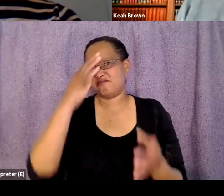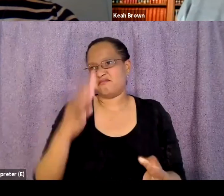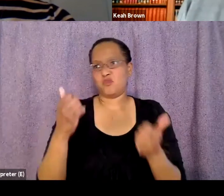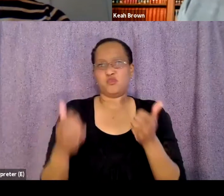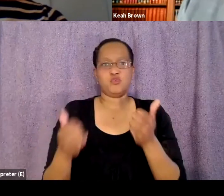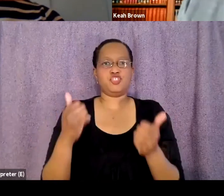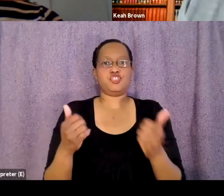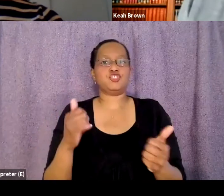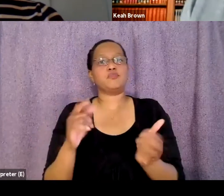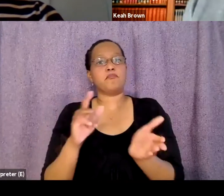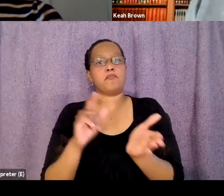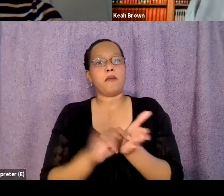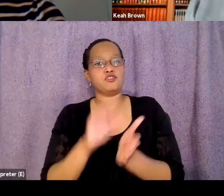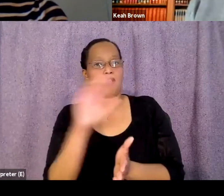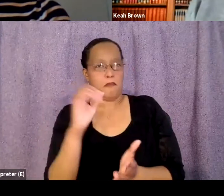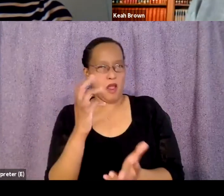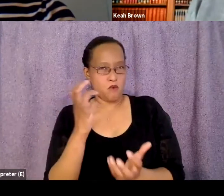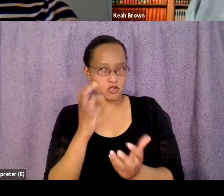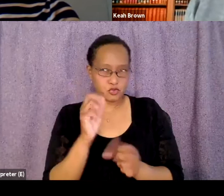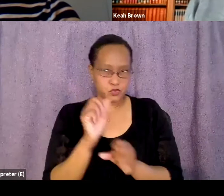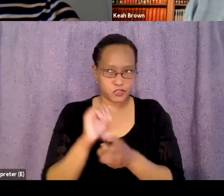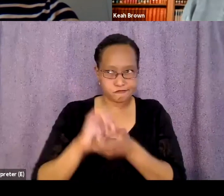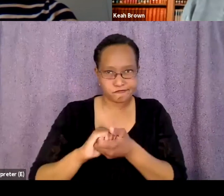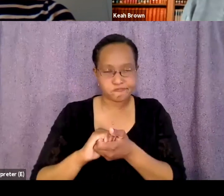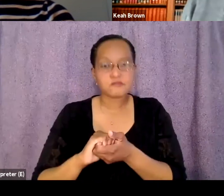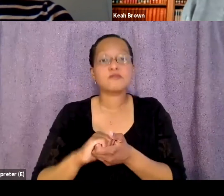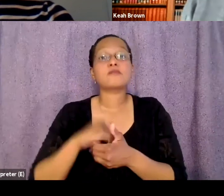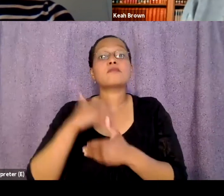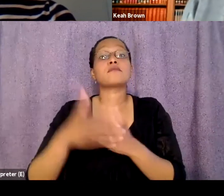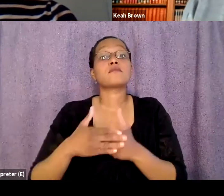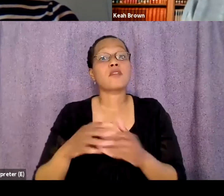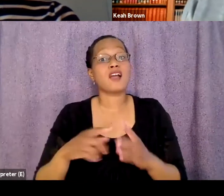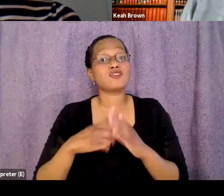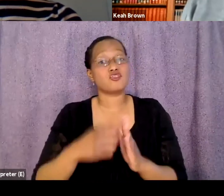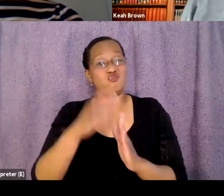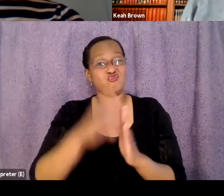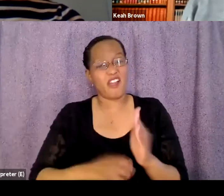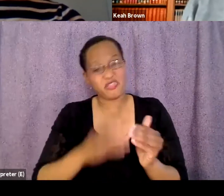Keah Brown: And then I began writing the rest of the as a collection, because I had three